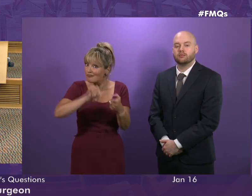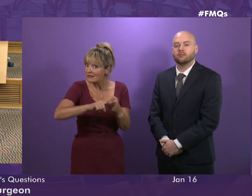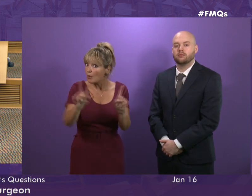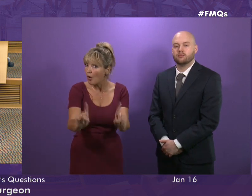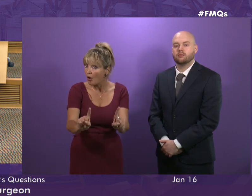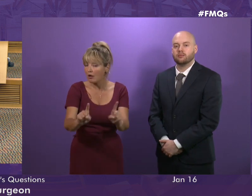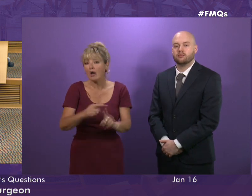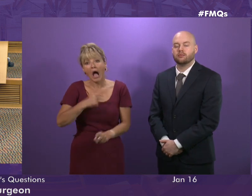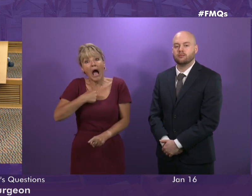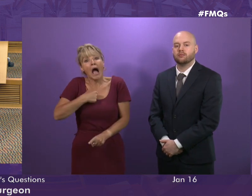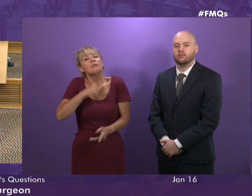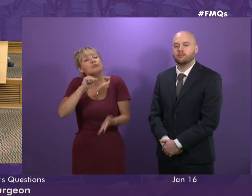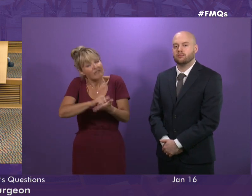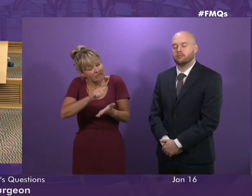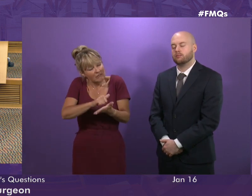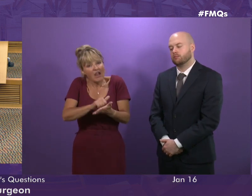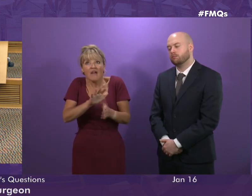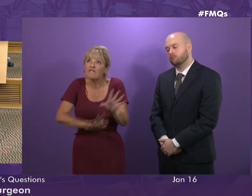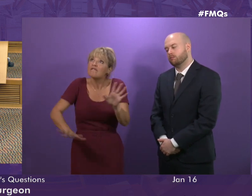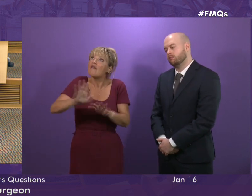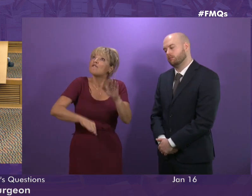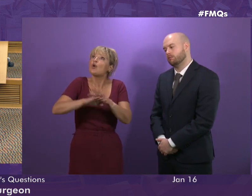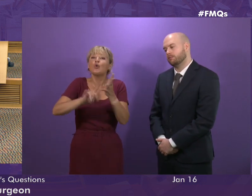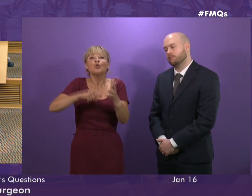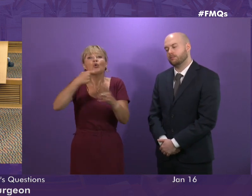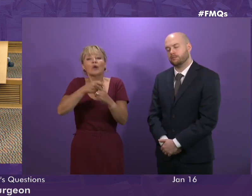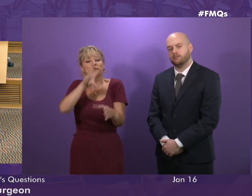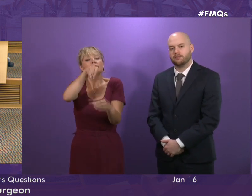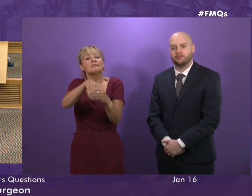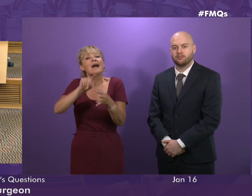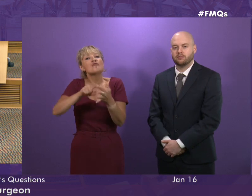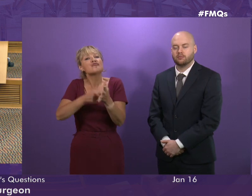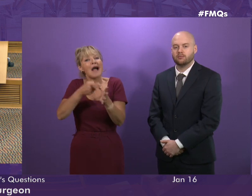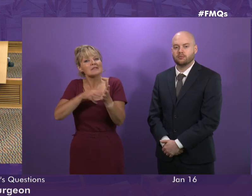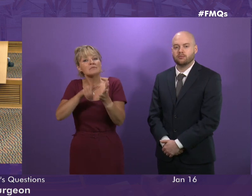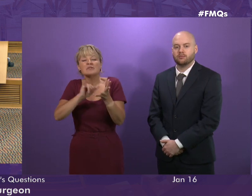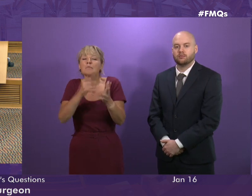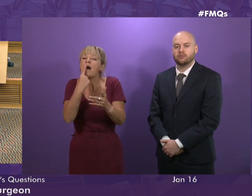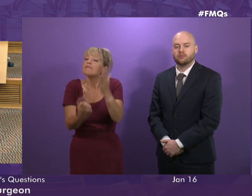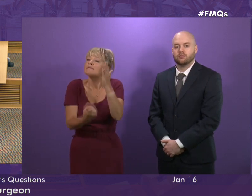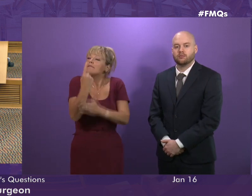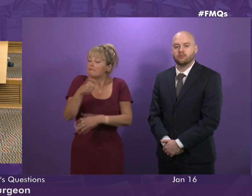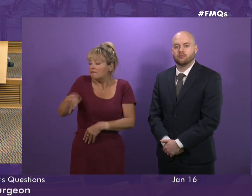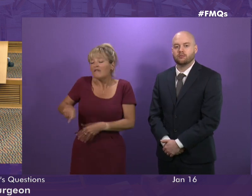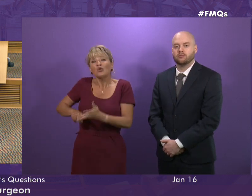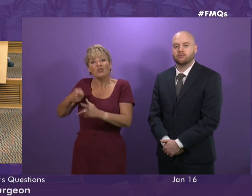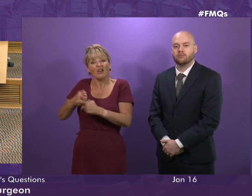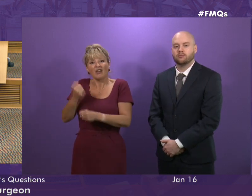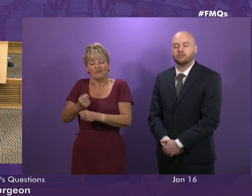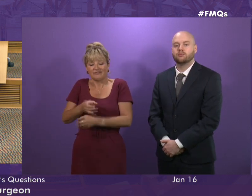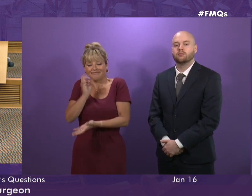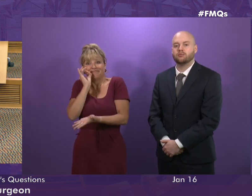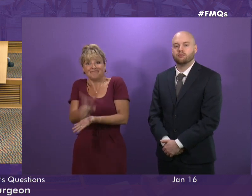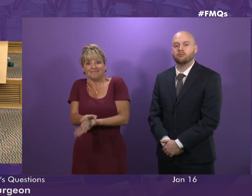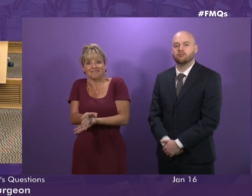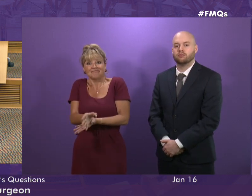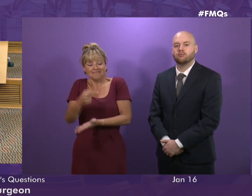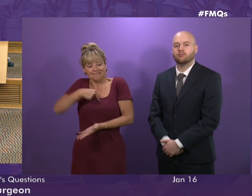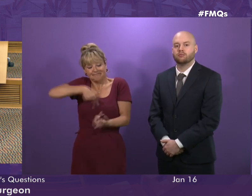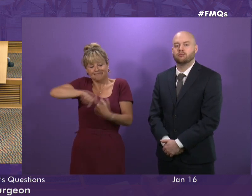of the UK to remain associated with Erasmus, but we are considering what routes are available